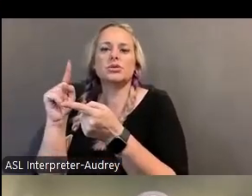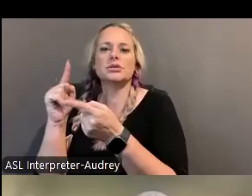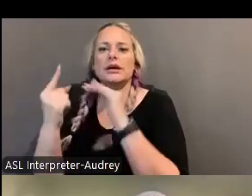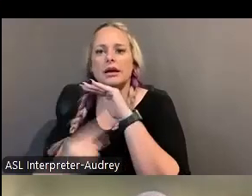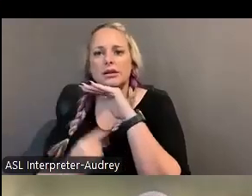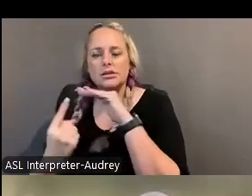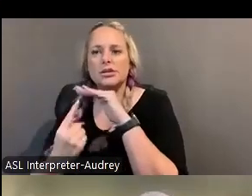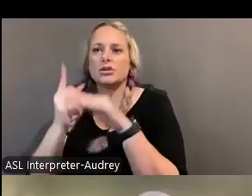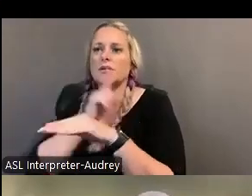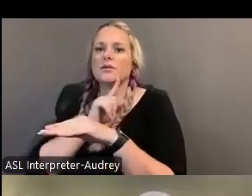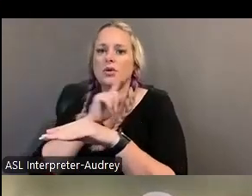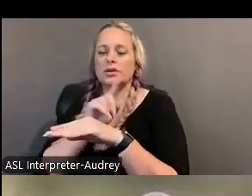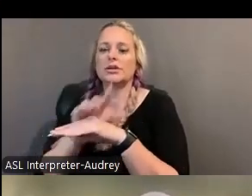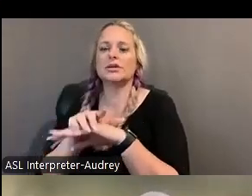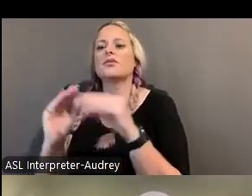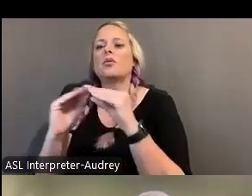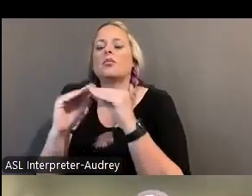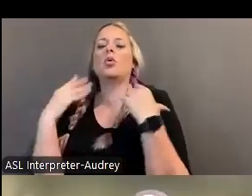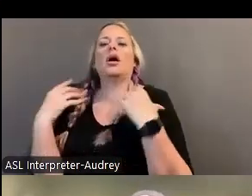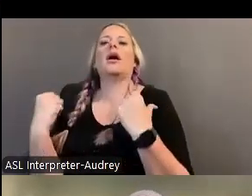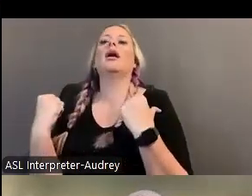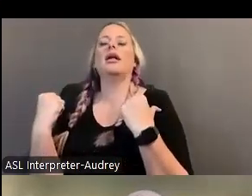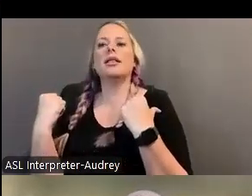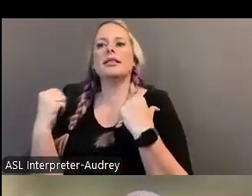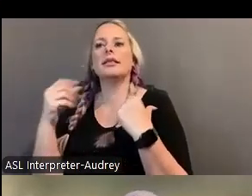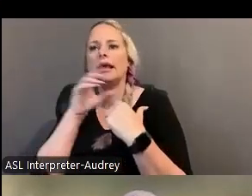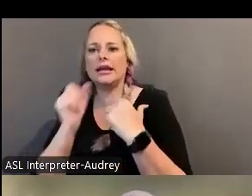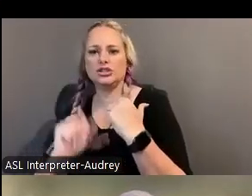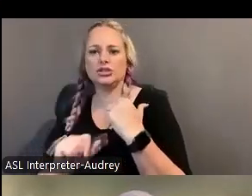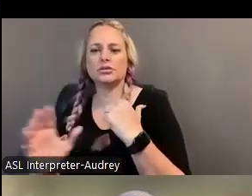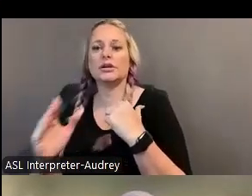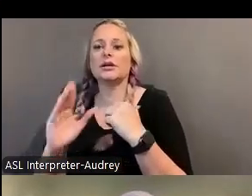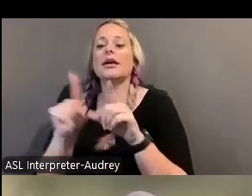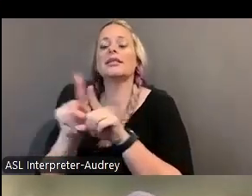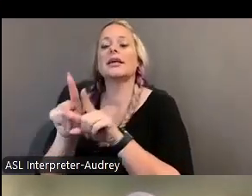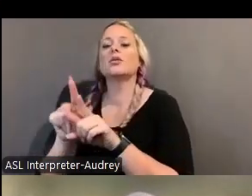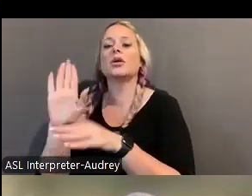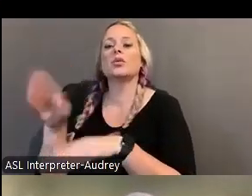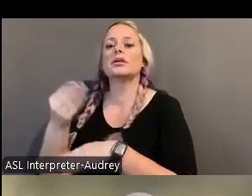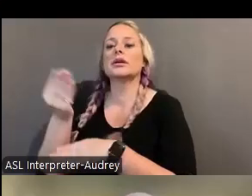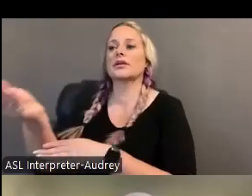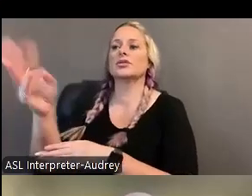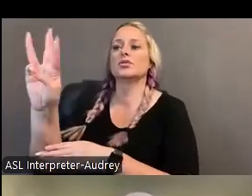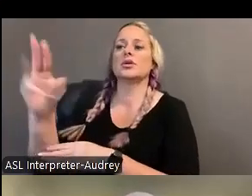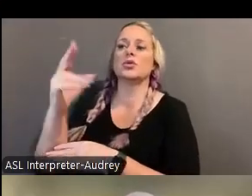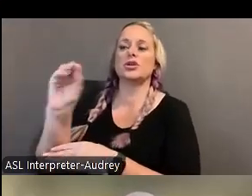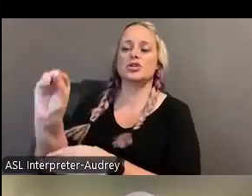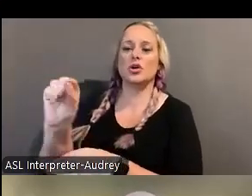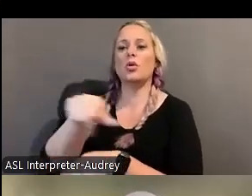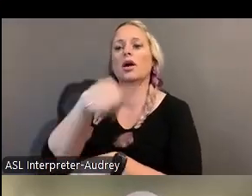And then we will disseminate this toolkit to WHO and other networks that could benefit from it,